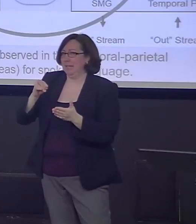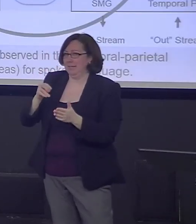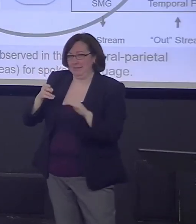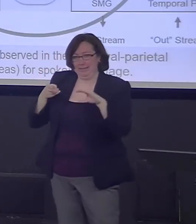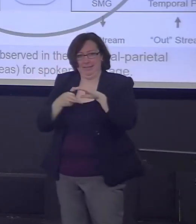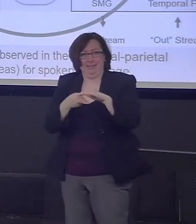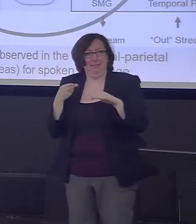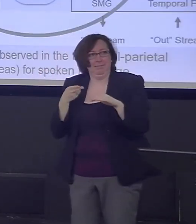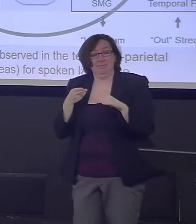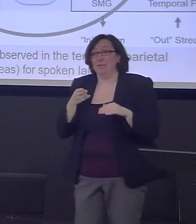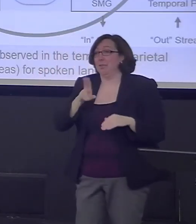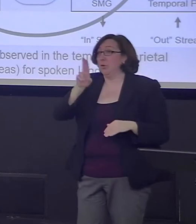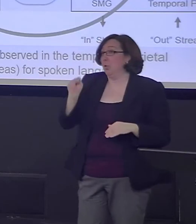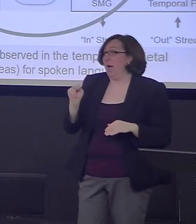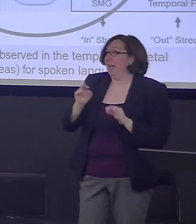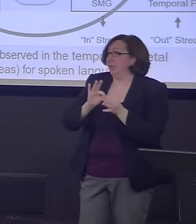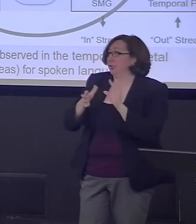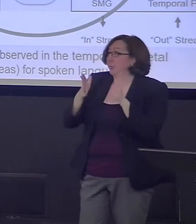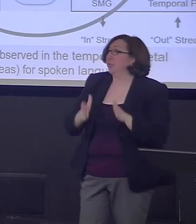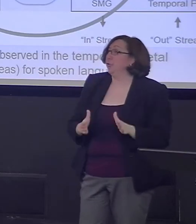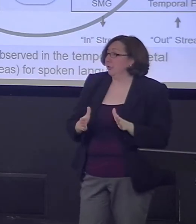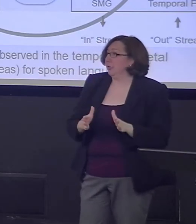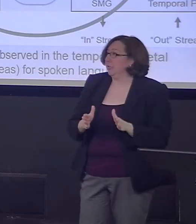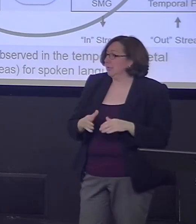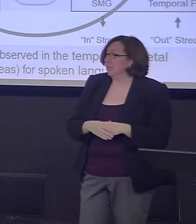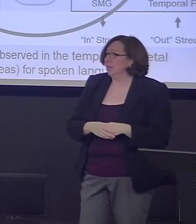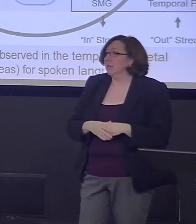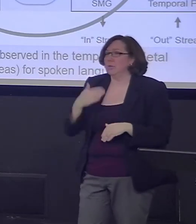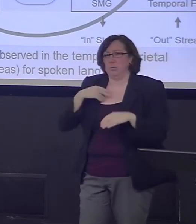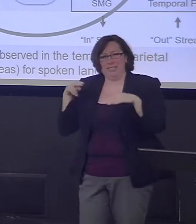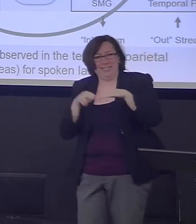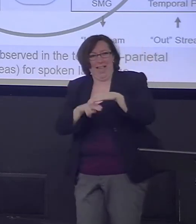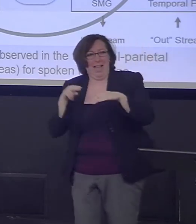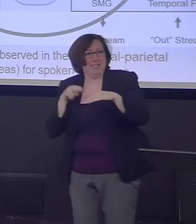And so we put them in the scanner and they did these wonderful